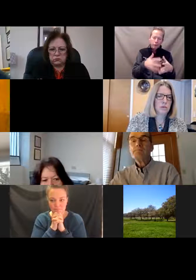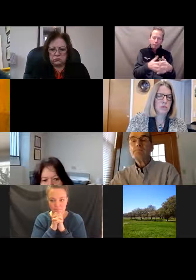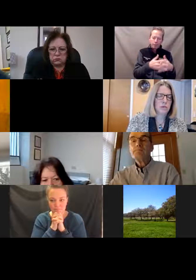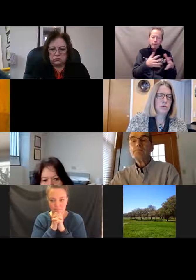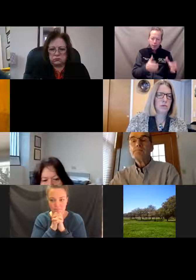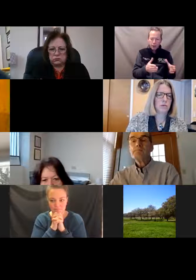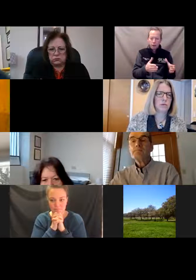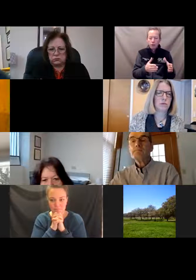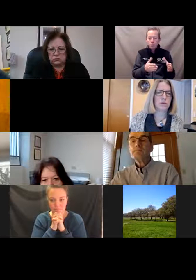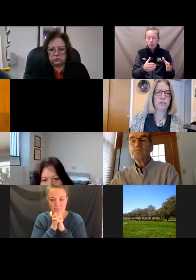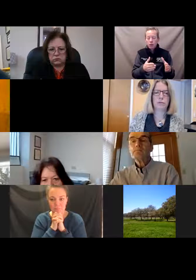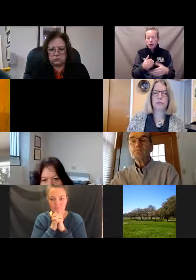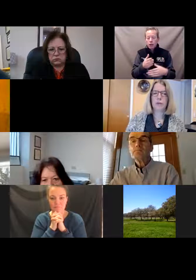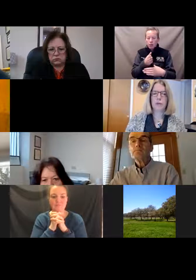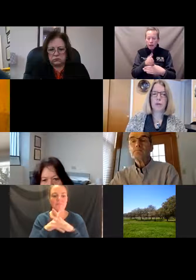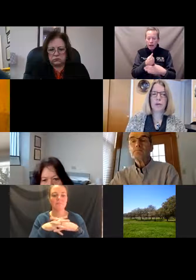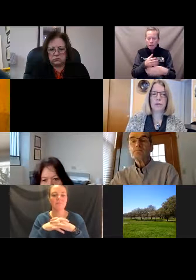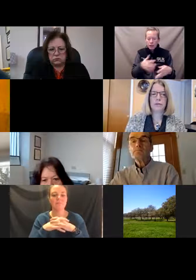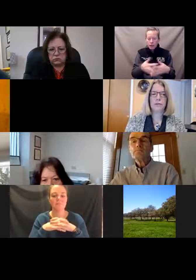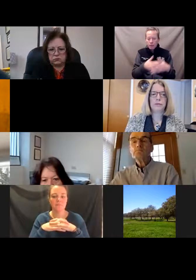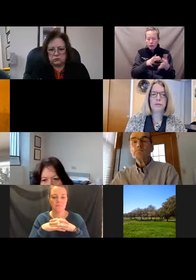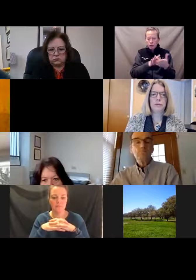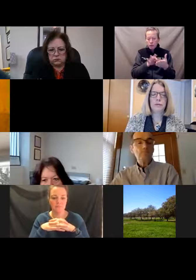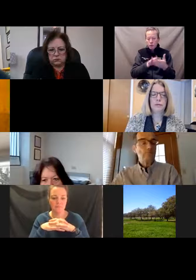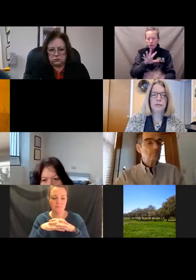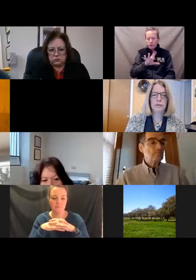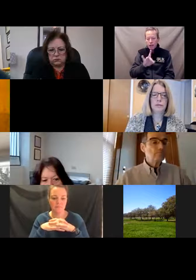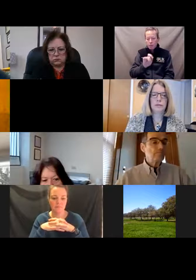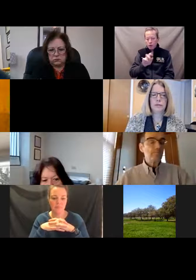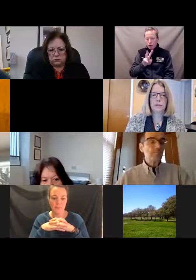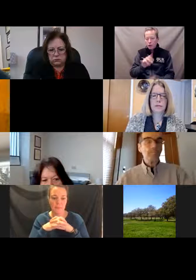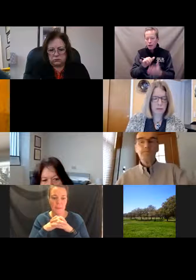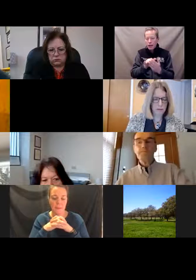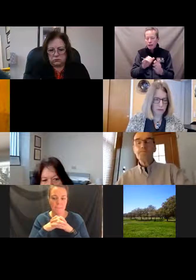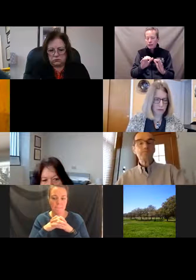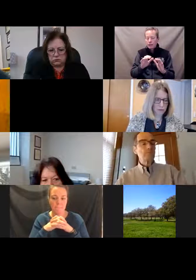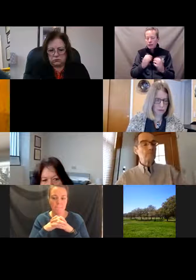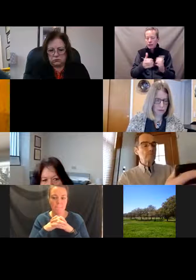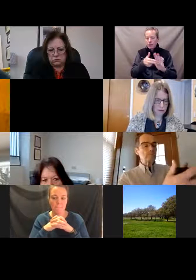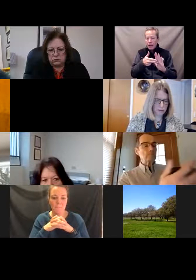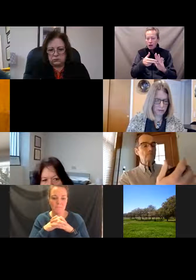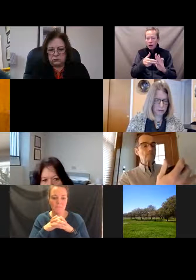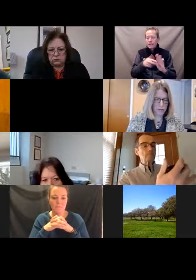which average American score was 58.2 which is categorized as “needs improvement”. Compared